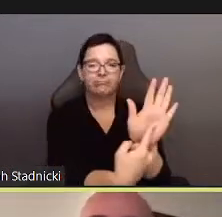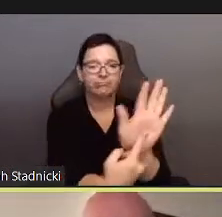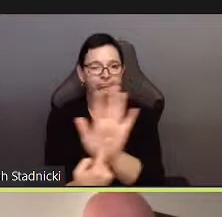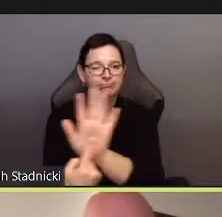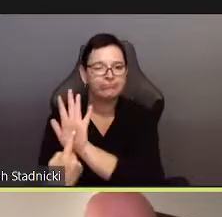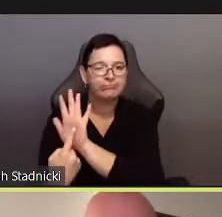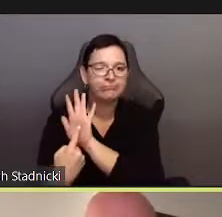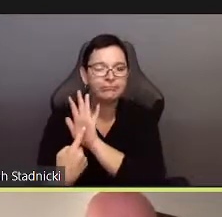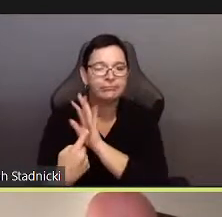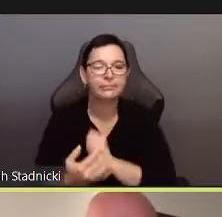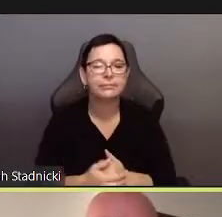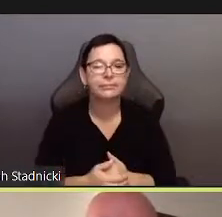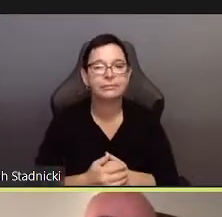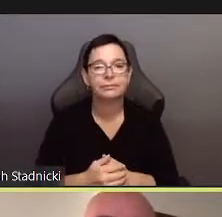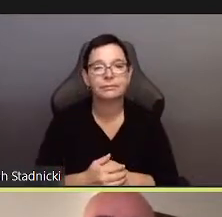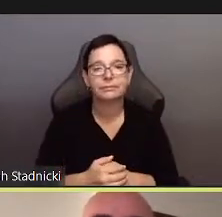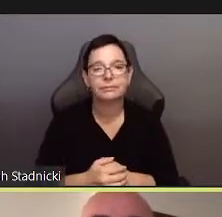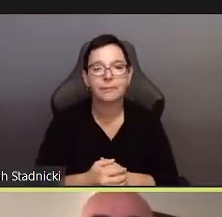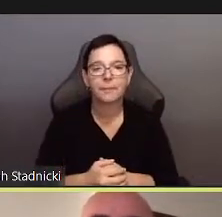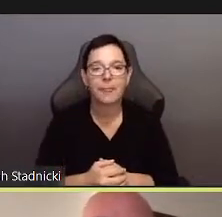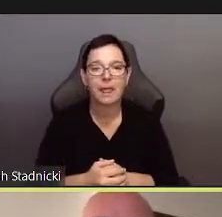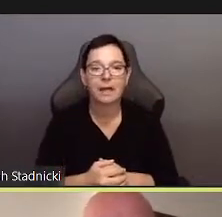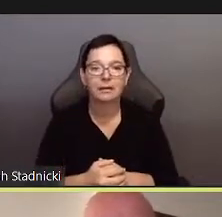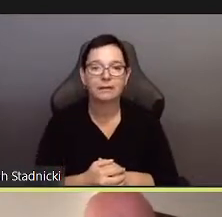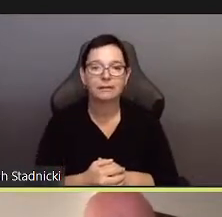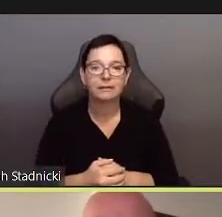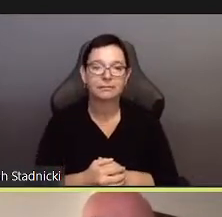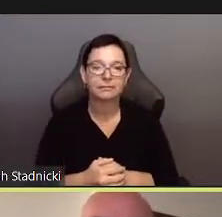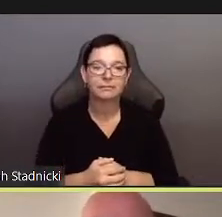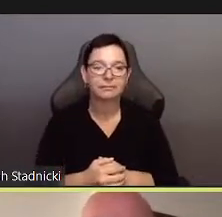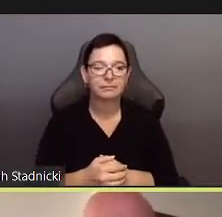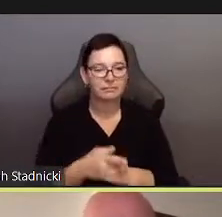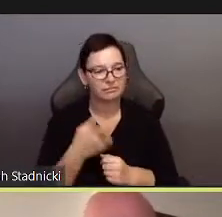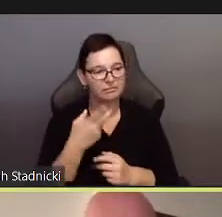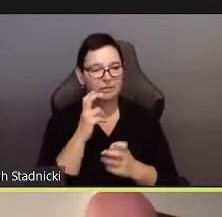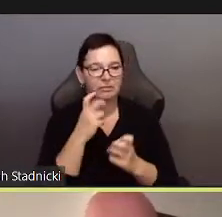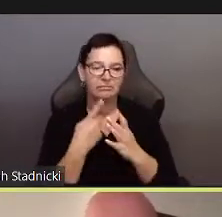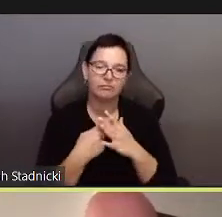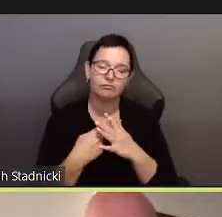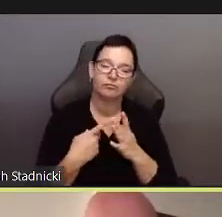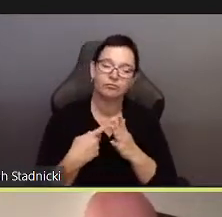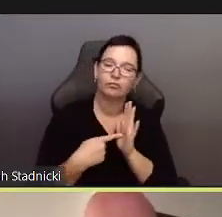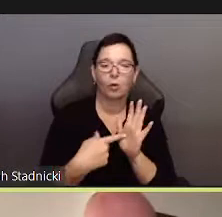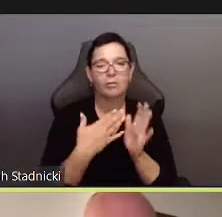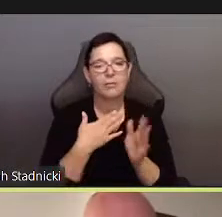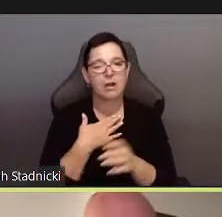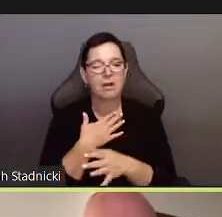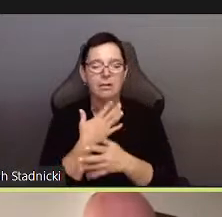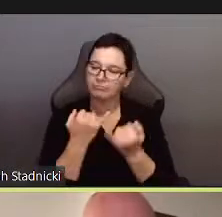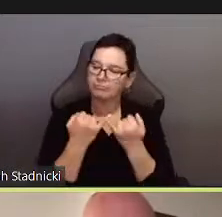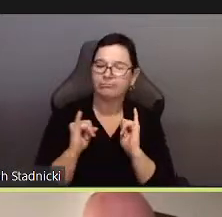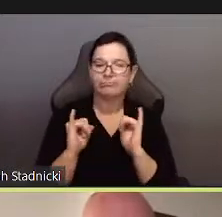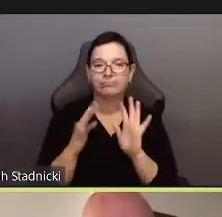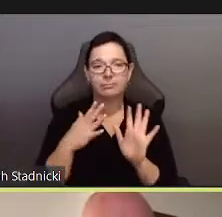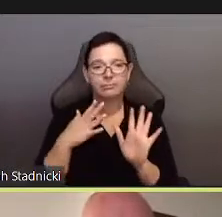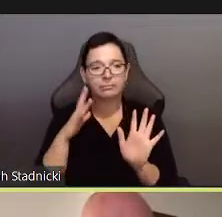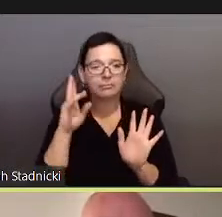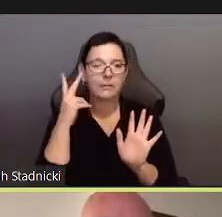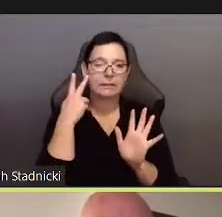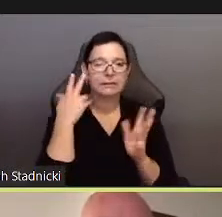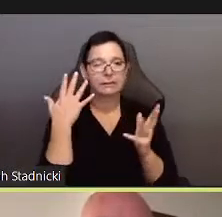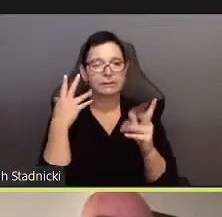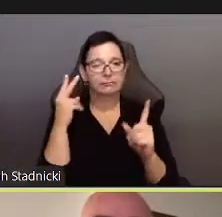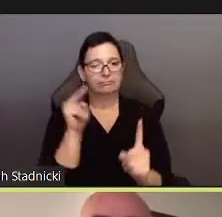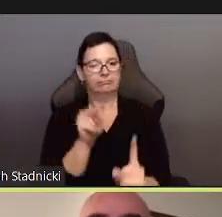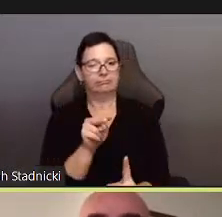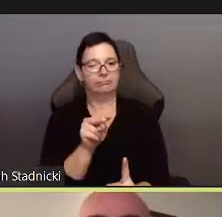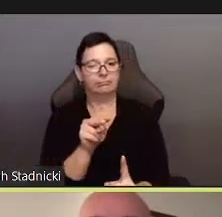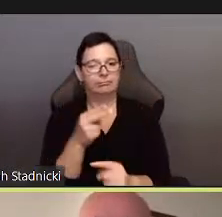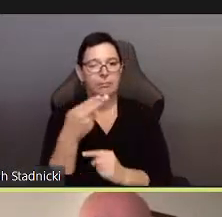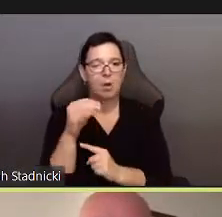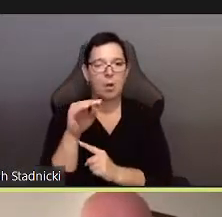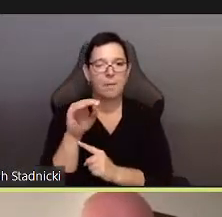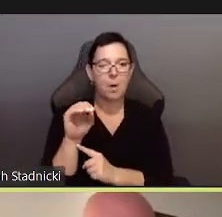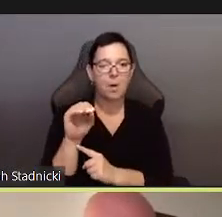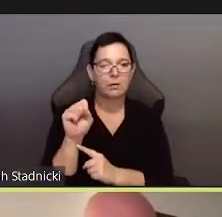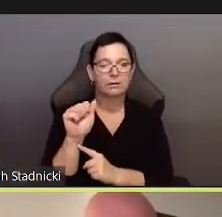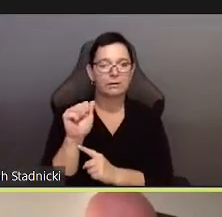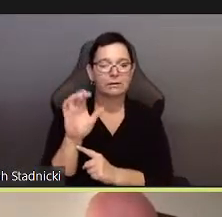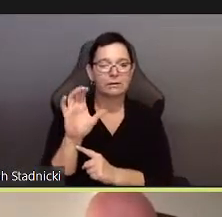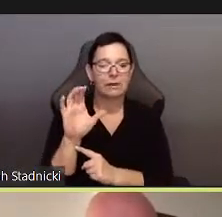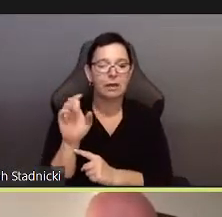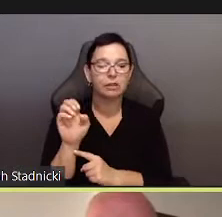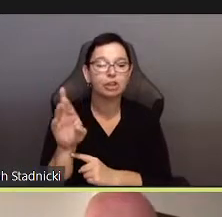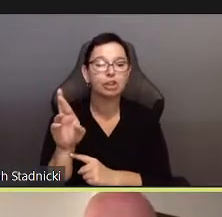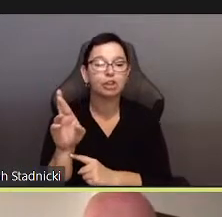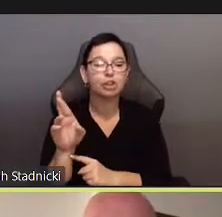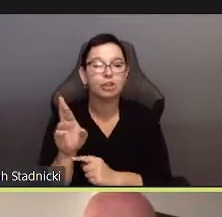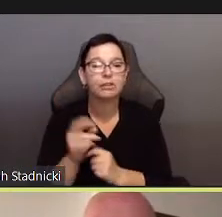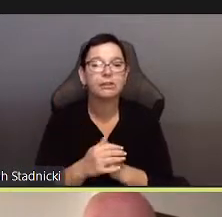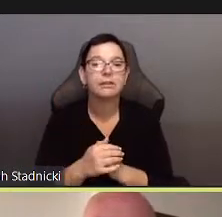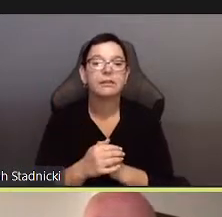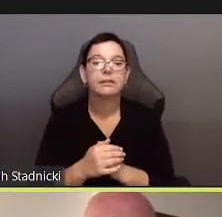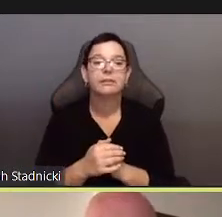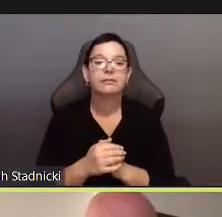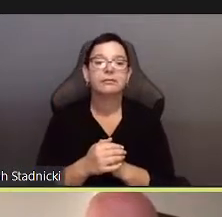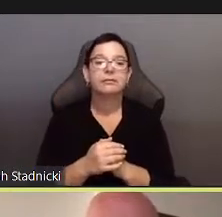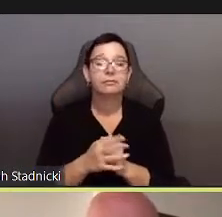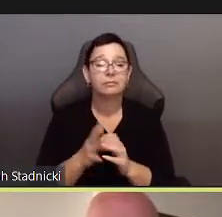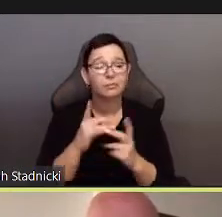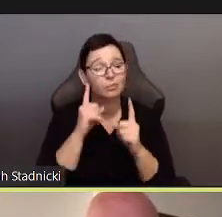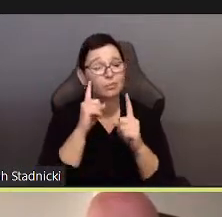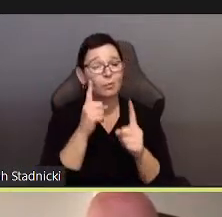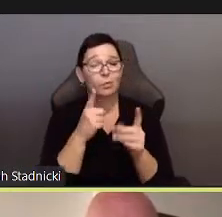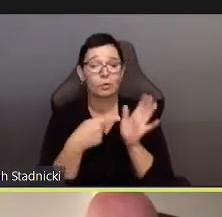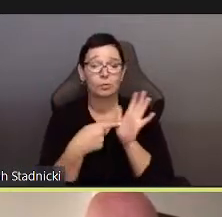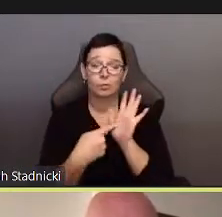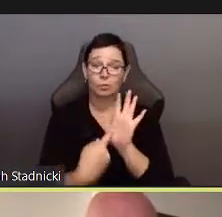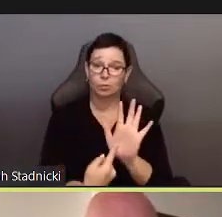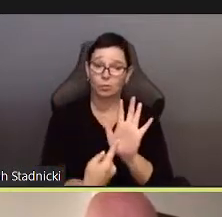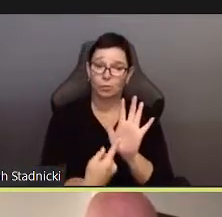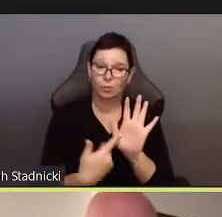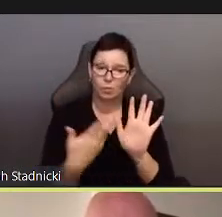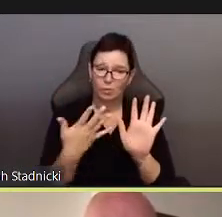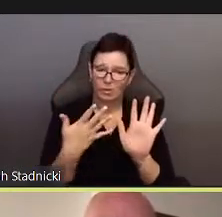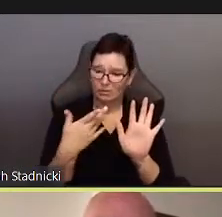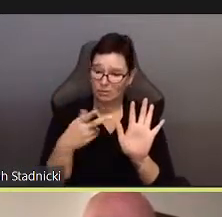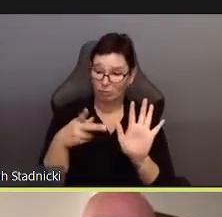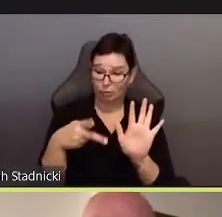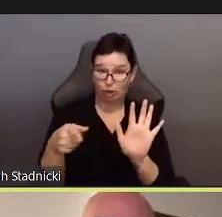that we arrive at a sense of undecidable that is precipitated by scenes of queer solitude.